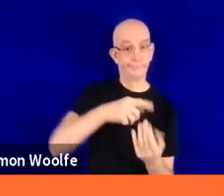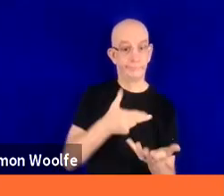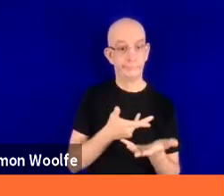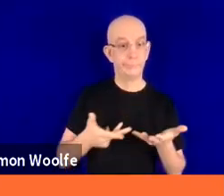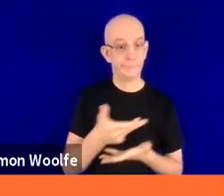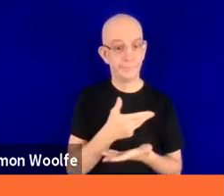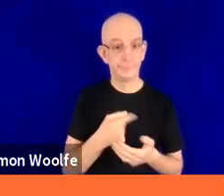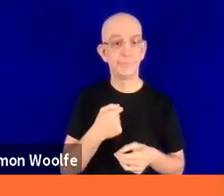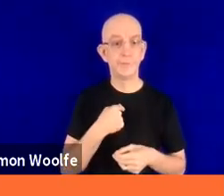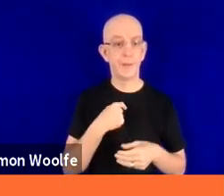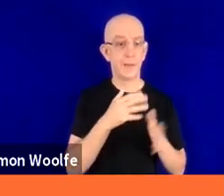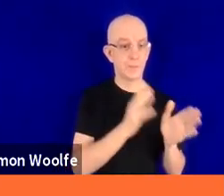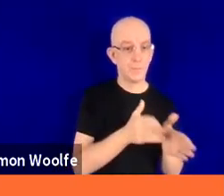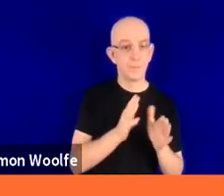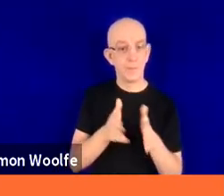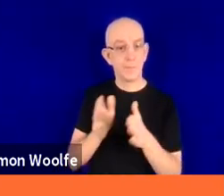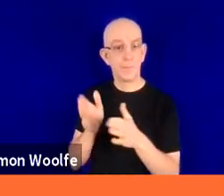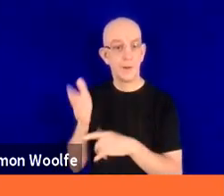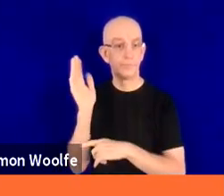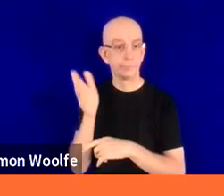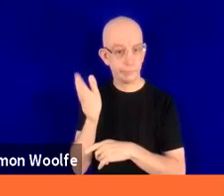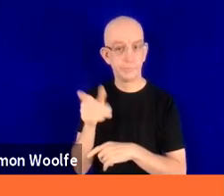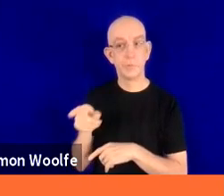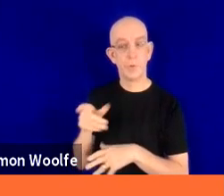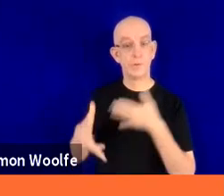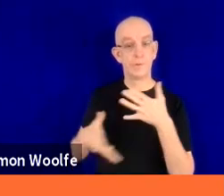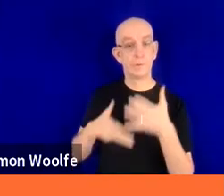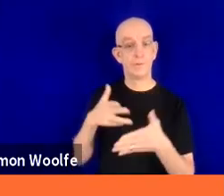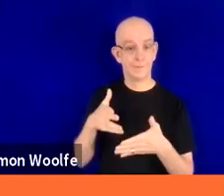We will also have a Q and A session in the middle of the discussion, and then one at the end